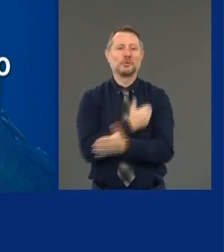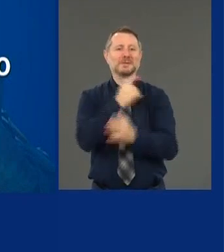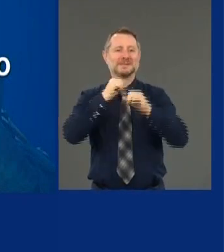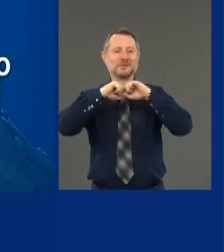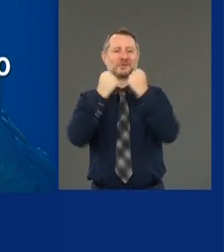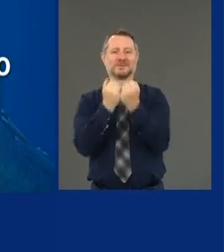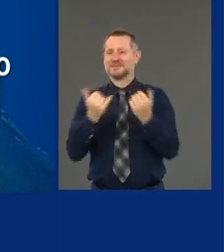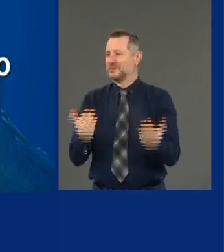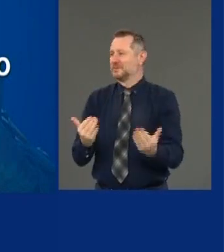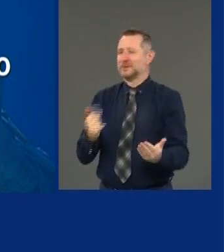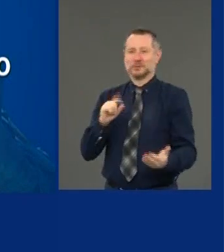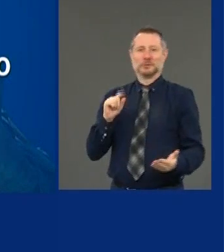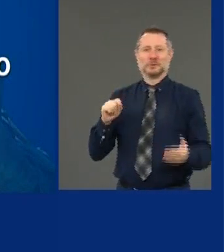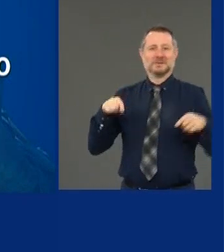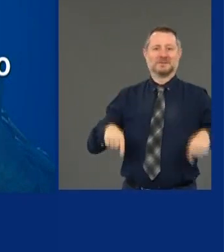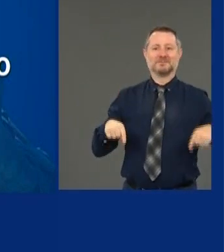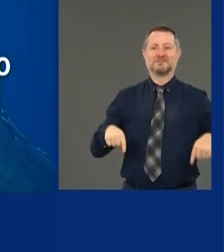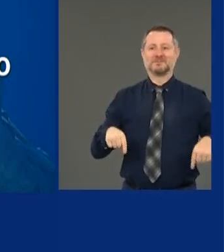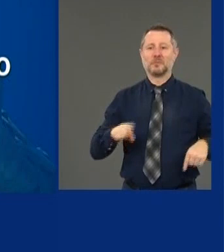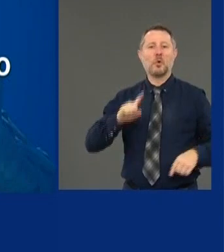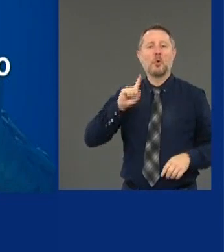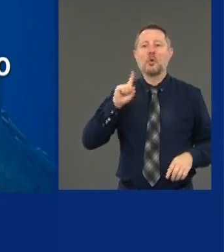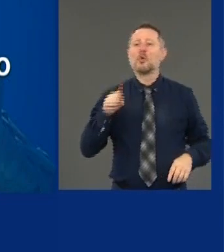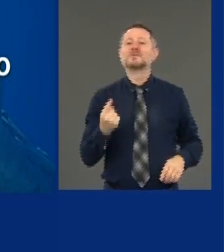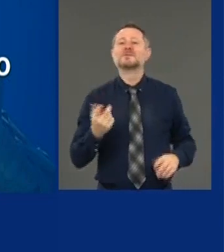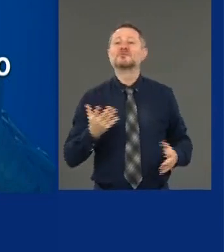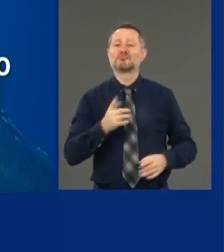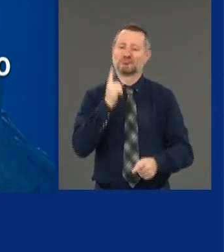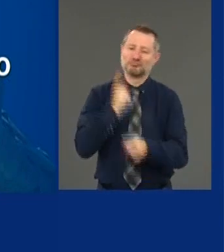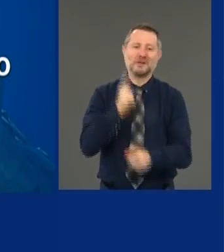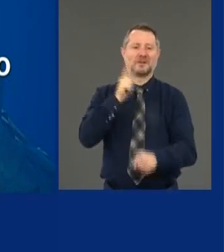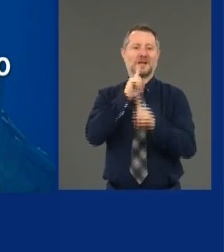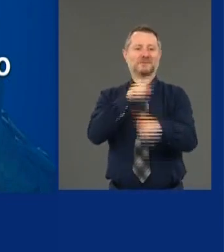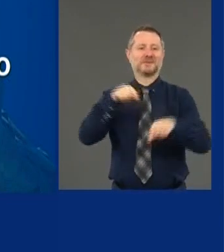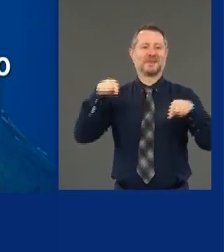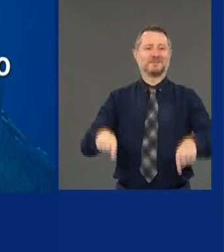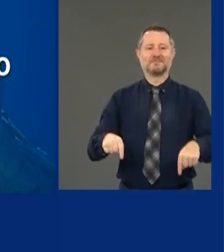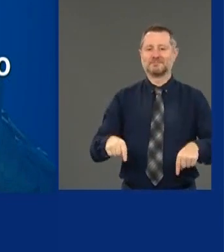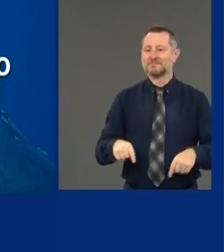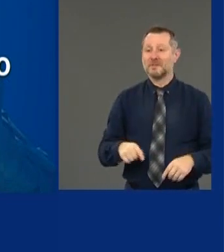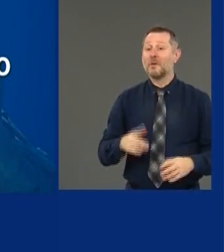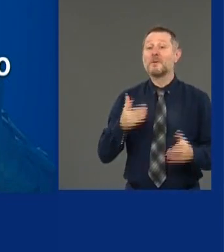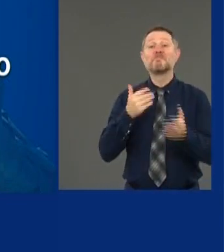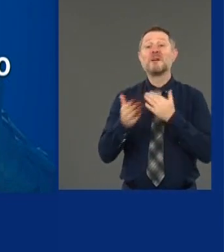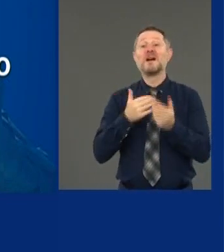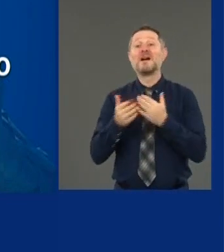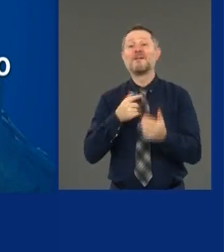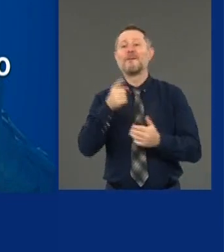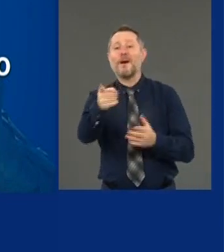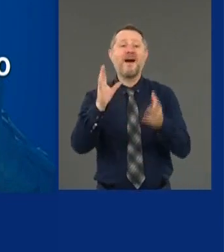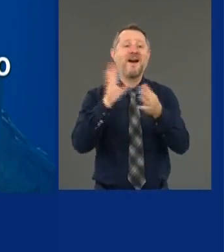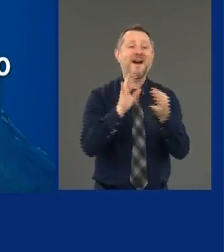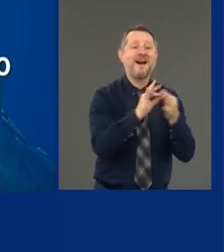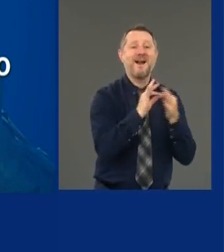REIMAGINE POLICING FOR NEW GENERATION AND A NEW SOCIETY. THAT'S WHERE WE ARE.